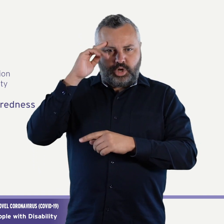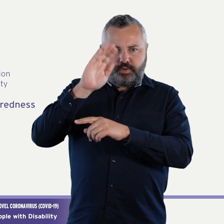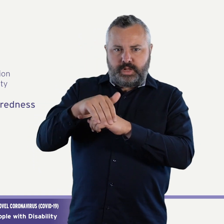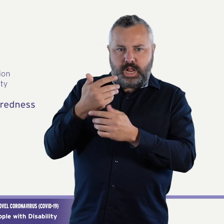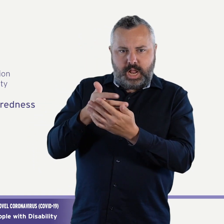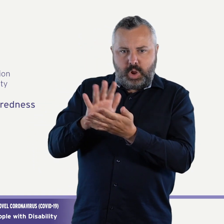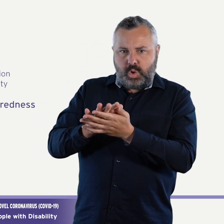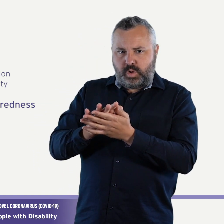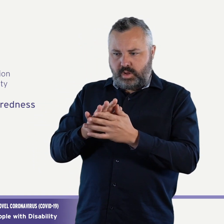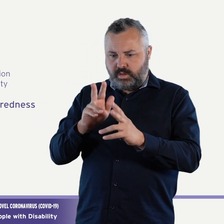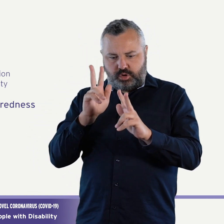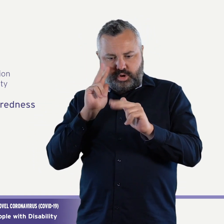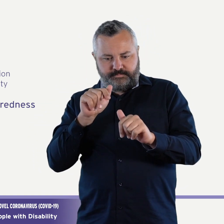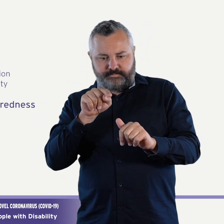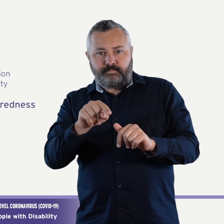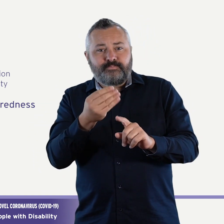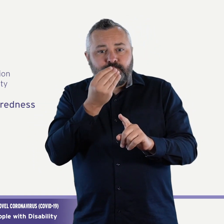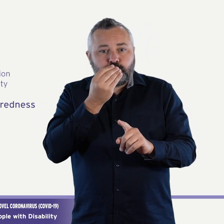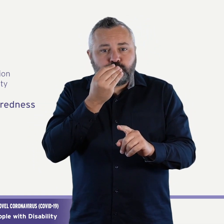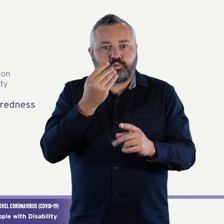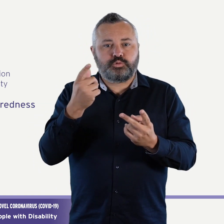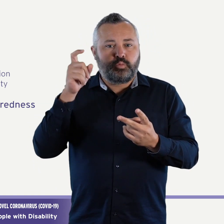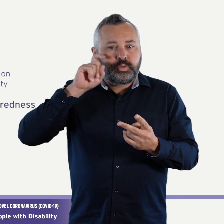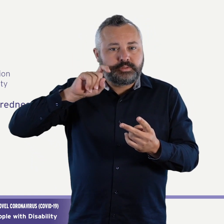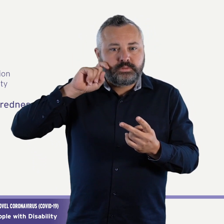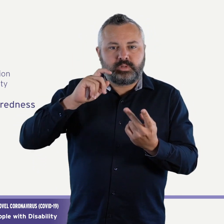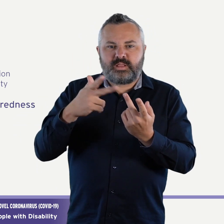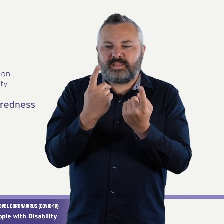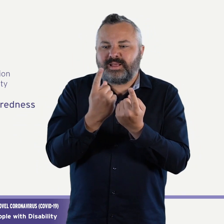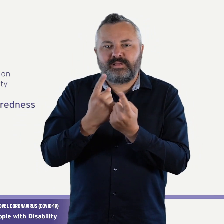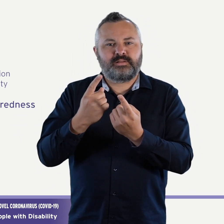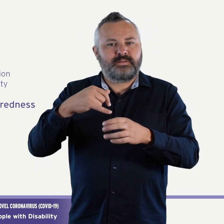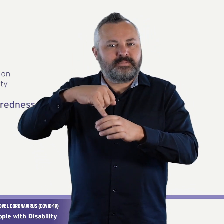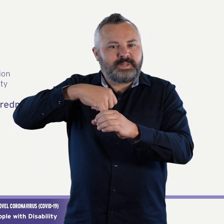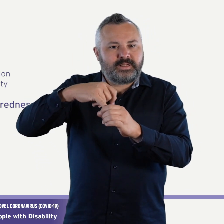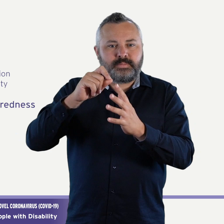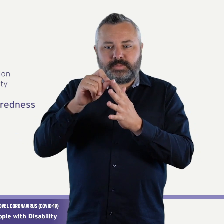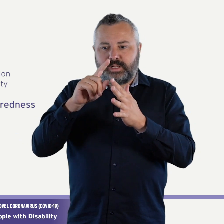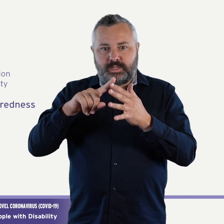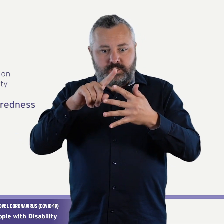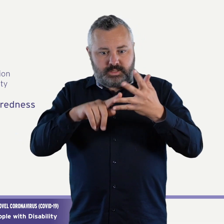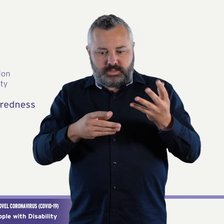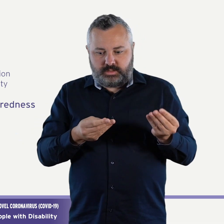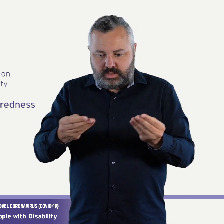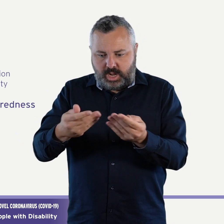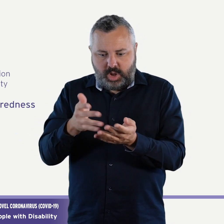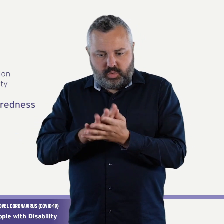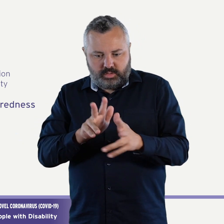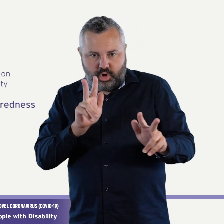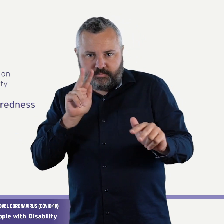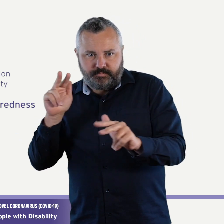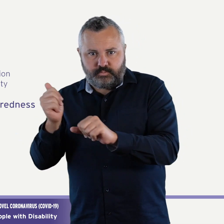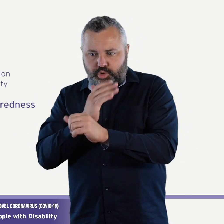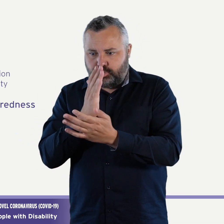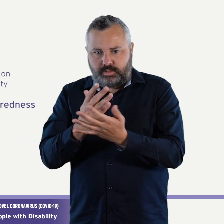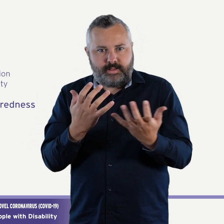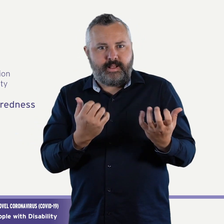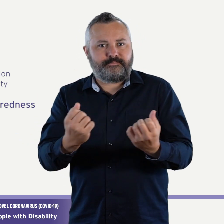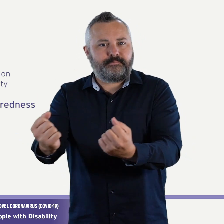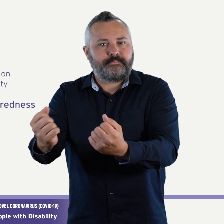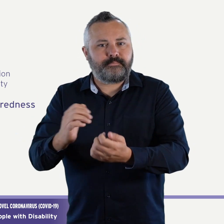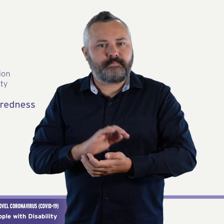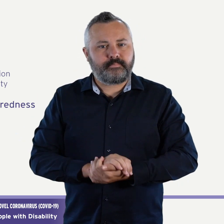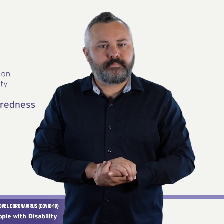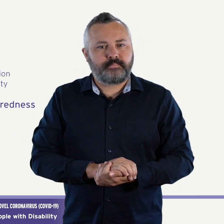Consider maintenance of food, water and other essential supplies, including prescriptions and usual levels of PPE.